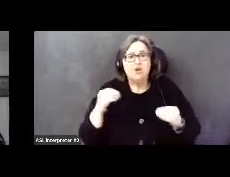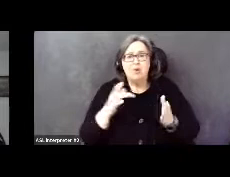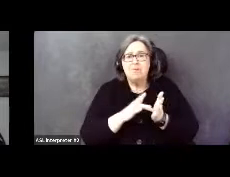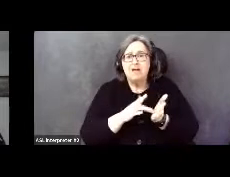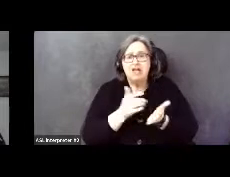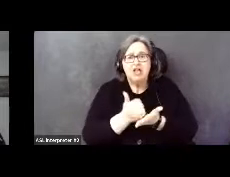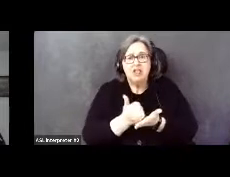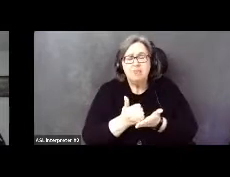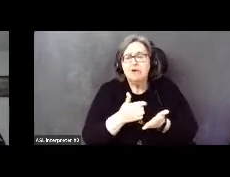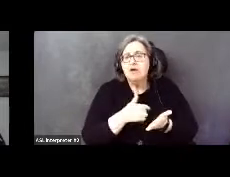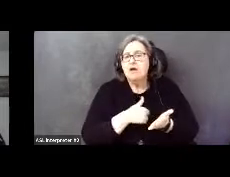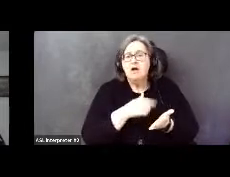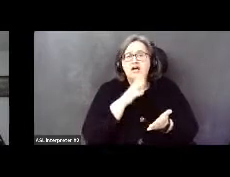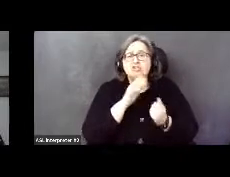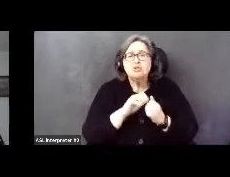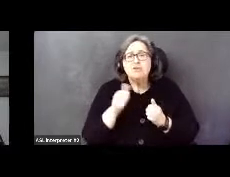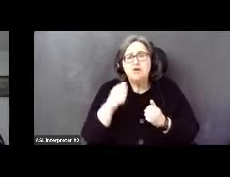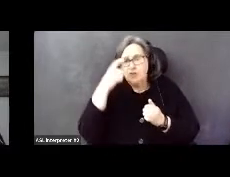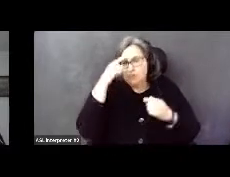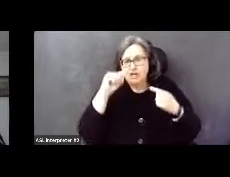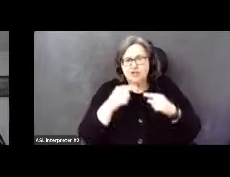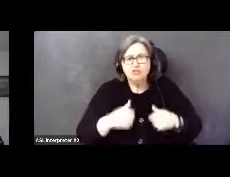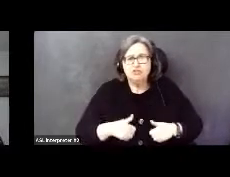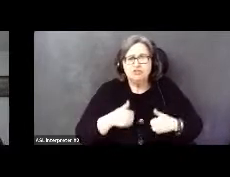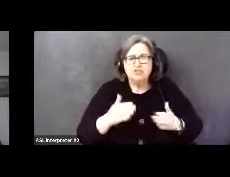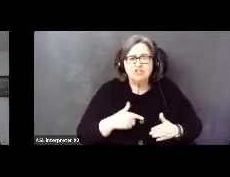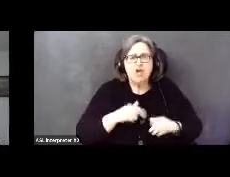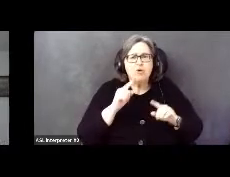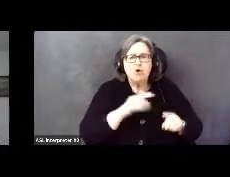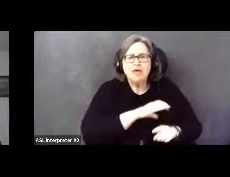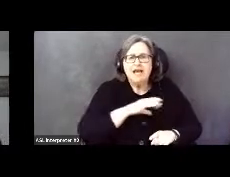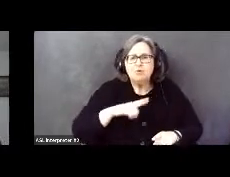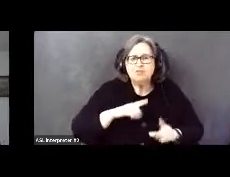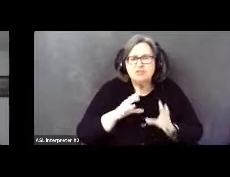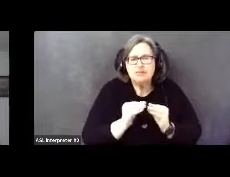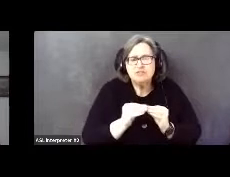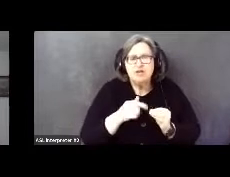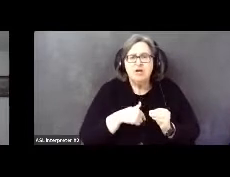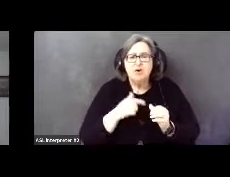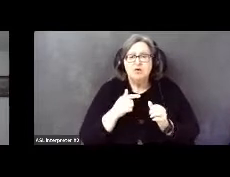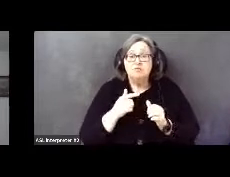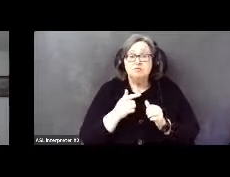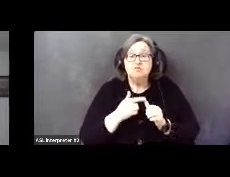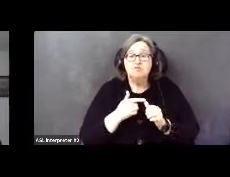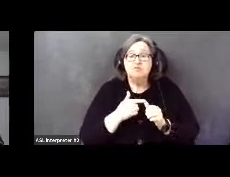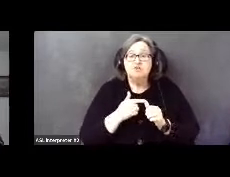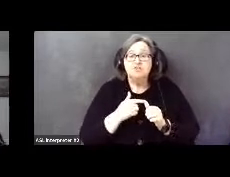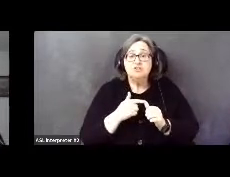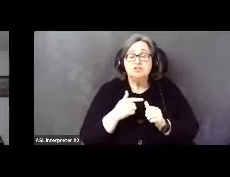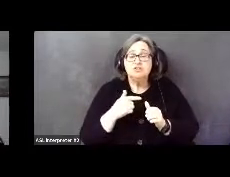to other brain injury survivor. I would do to the council meetings. I was the first chair. During the breaks I would go down